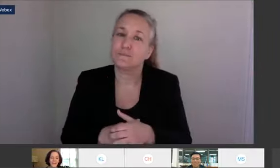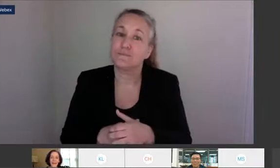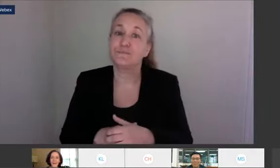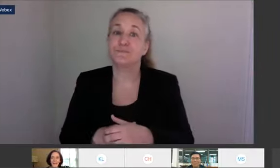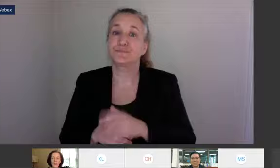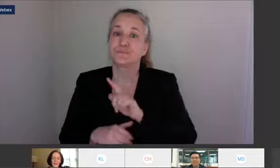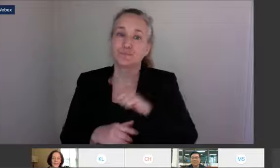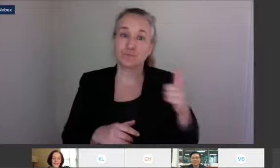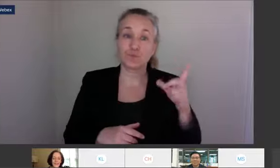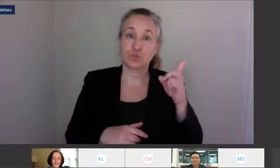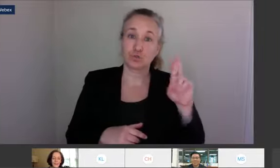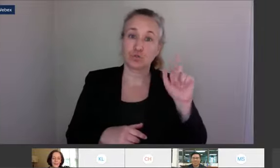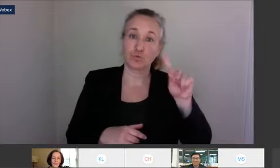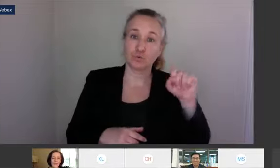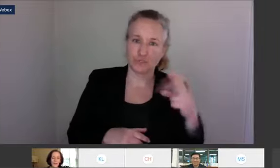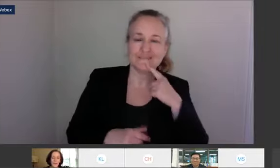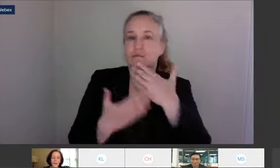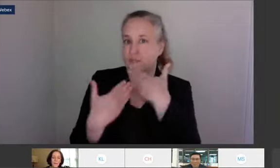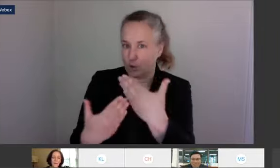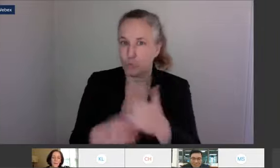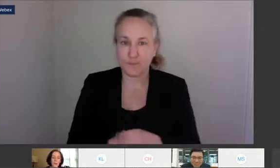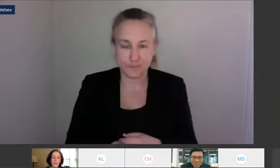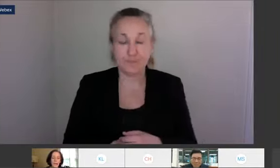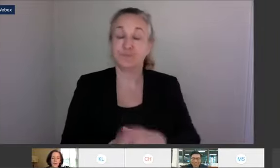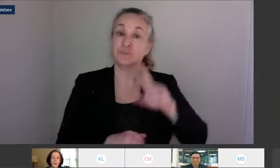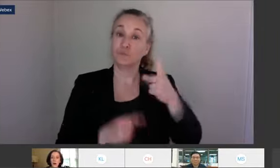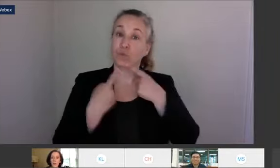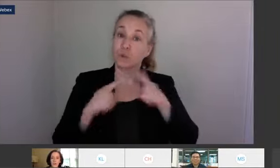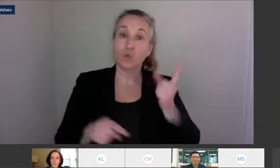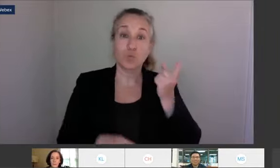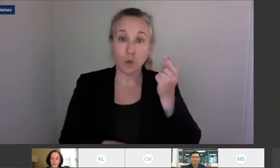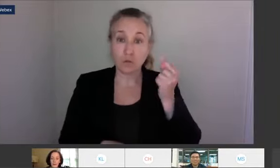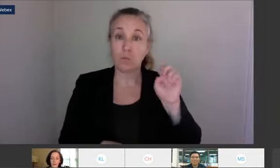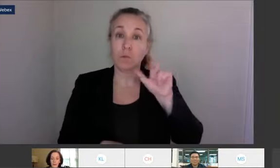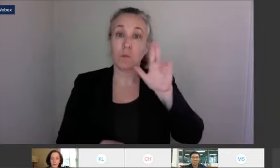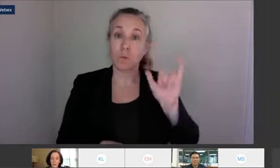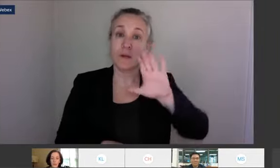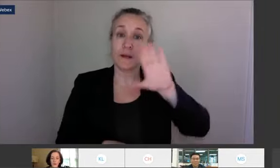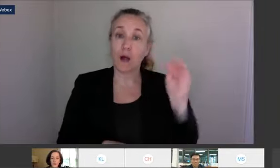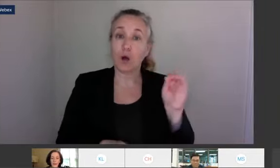[Commissioner] okay second announcement the Montgomery county office of mental health and drug